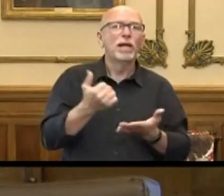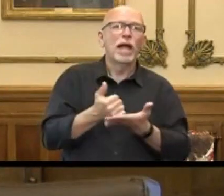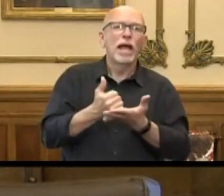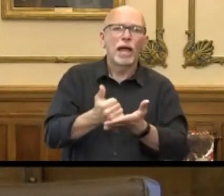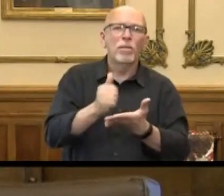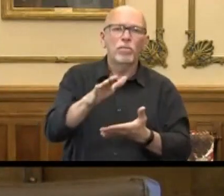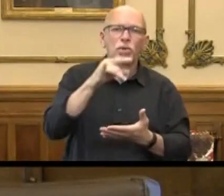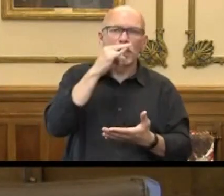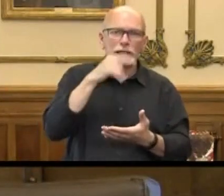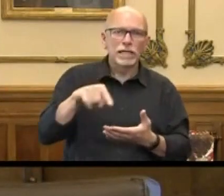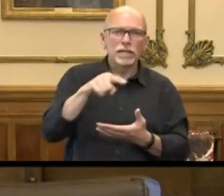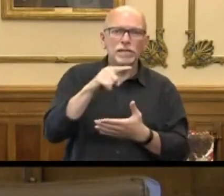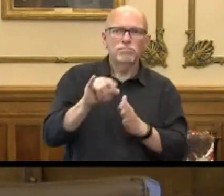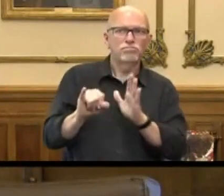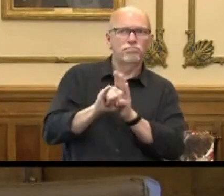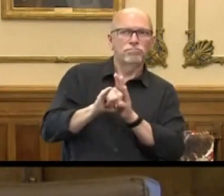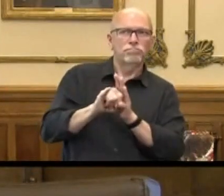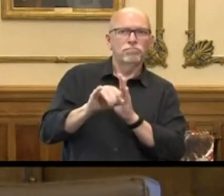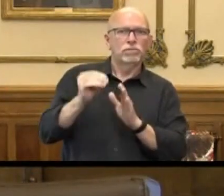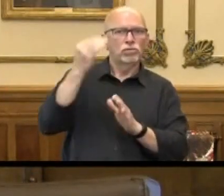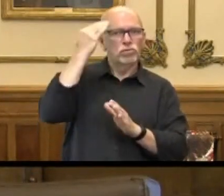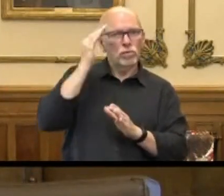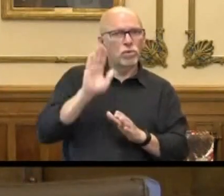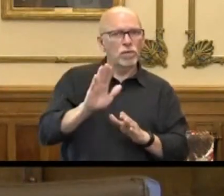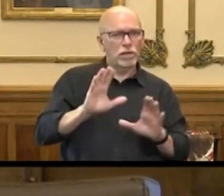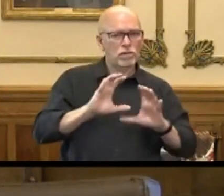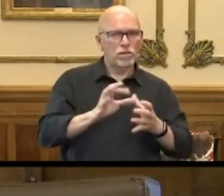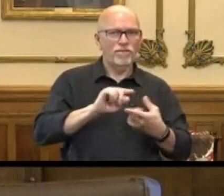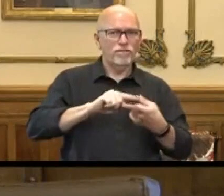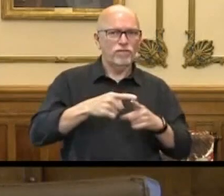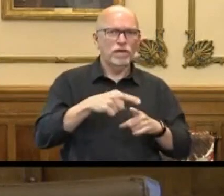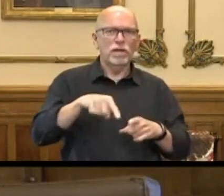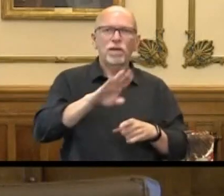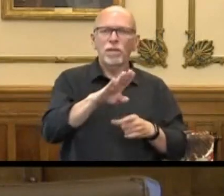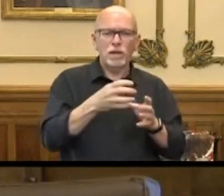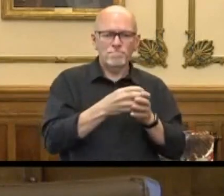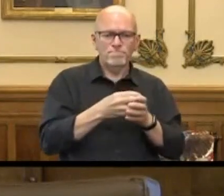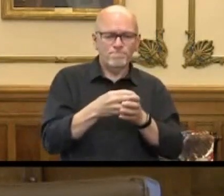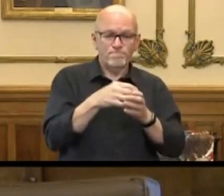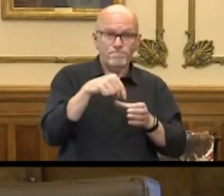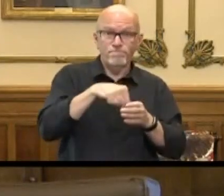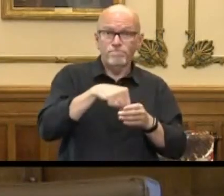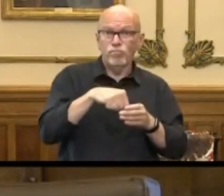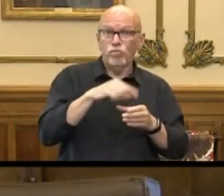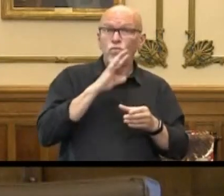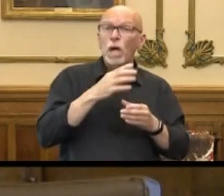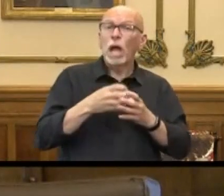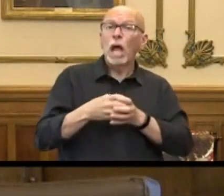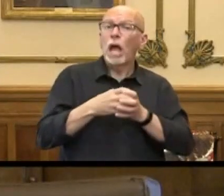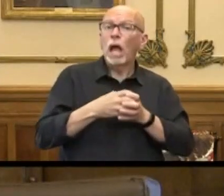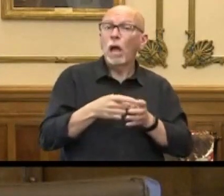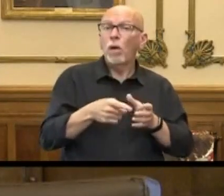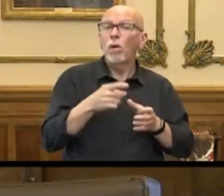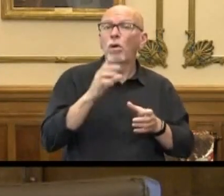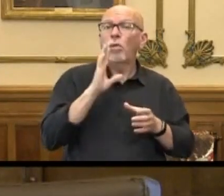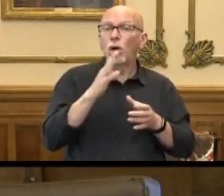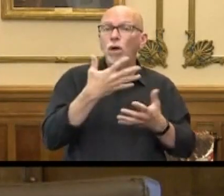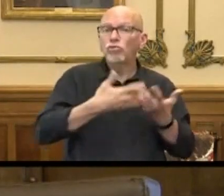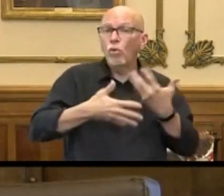HOLIDAY NEXT MONTH BECAUSE OF PEOPLE LETTING THEIR GUARDS DOWN HOLIDAY NEXT MONTH BECAUSE OF PEOPLE LETTING THEIR GUARDS DOWN AND HOLIDAY NEXT MONTH BECAUSE OF PEOPLE LETTING THEIR GUARDS DOWN AND SHE HOLIDAY NEXT MONTH BECAUSE OF PEOPLE LETTING THEIR GUARDS DOWN AND SHE HAD HOLIDAY NEXT MONTH BECAUSE OF PEOPLE LETTING THEIR GUARDS DOWN AND SHE HAD THIS HOLIDAY NEXT MONTH BECAUSE OF PEOPLE LETTING THEIR GUARDS DOWN AND SHE HAD THIS ADVICE OF PEOPLE LETTING THEIR GUARDS DOWN AND SHE HAD THIS ADVICE OF PEOPLE LETTING THEIR GUARDS DOWN AND SHE HAD THIS ADVICE FOR OF PEOPLE LETTING THEIR GUARDS DOWN AND SHE HAD THIS ADVICE FOR PARENTS OF PEOPLE LETTING THEIR GUARDS DOWN AND SHE HAD THIS ADVICE FOR PARENTS HELP OF PEOPLE LETTING THEIR GUARDS DOWN AND SHE HAD THIS ADVICE FOR PARENTS HELP YOUR OF PEOPLE LETTING THEIR GUARDS DOWN AND SHE HAD THIS ADVICE FOR PARENTS HELP YOUR KIDS OF PEOPLE LETTING THEIR GUARDS DOWN AND SHE HAD THIS ADVICE FOR PARENTS HELP YOUR KIDS TO DOWN AND SHE HAD THIS ADVICE FOR PARENTS HELP YOUR KIDS TO DOWN AND SHE HAD THIS ADVICE FOR PARENTS HELP YOUR KIDS TO IDENTIFY DOWN AND SHE HAD THIS ADVICE FOR PARENTS HELP YOUR KIDS TO IDENTIFY AND DOWN AND SHE HAD THIS ADVICE FOR PARENTS HELP YOUR KIDS TO IDENTIFY AND DEFINE